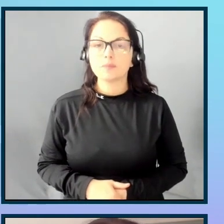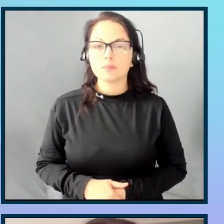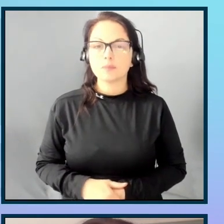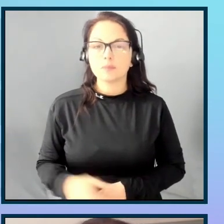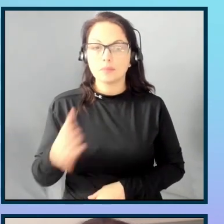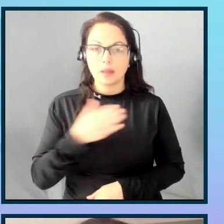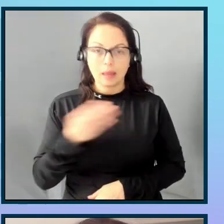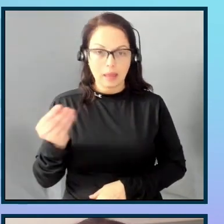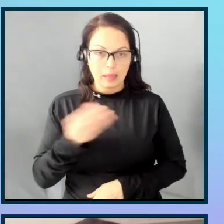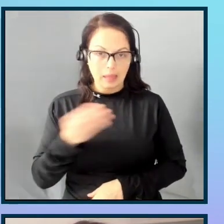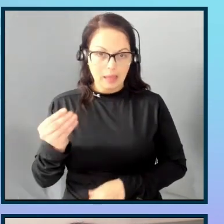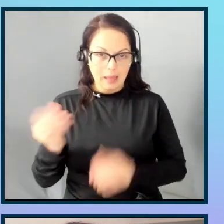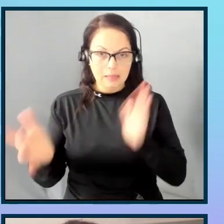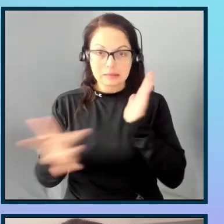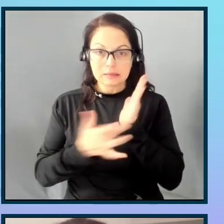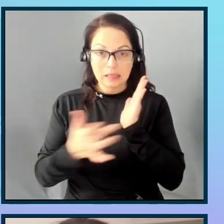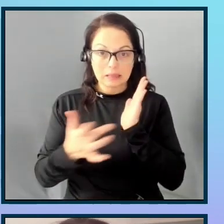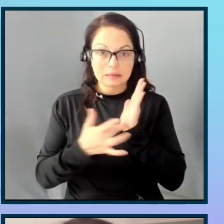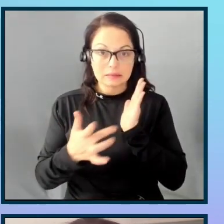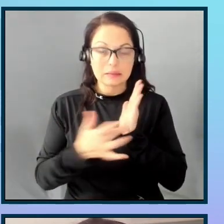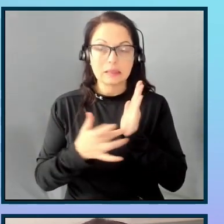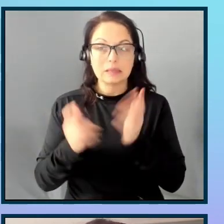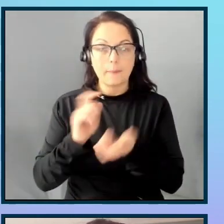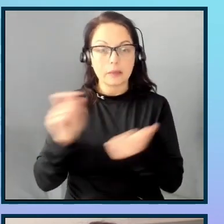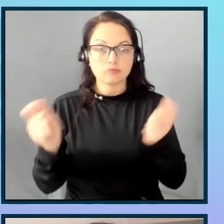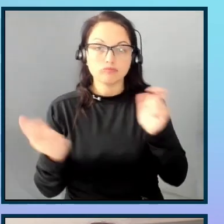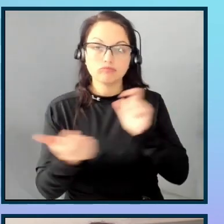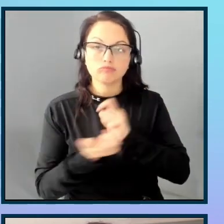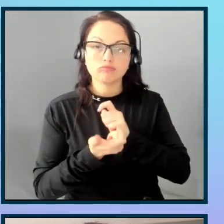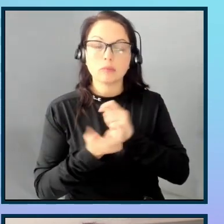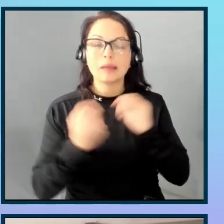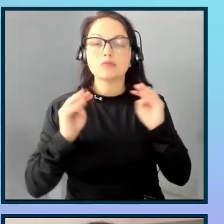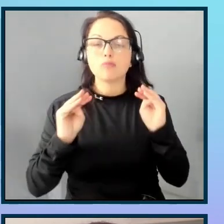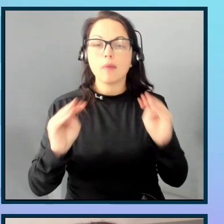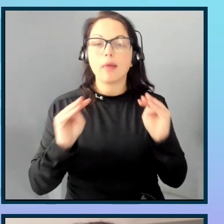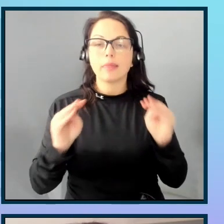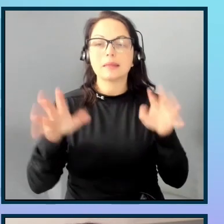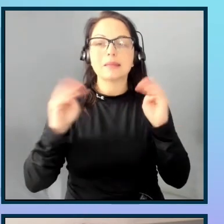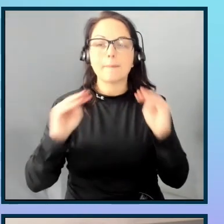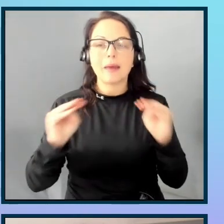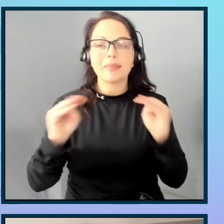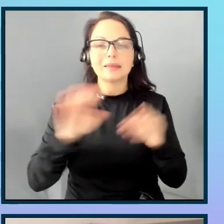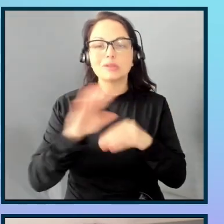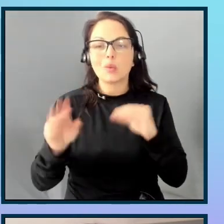And then techniques have been transformed into methods and methods are more encompassing.